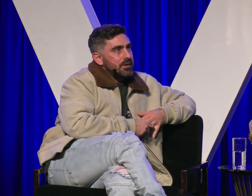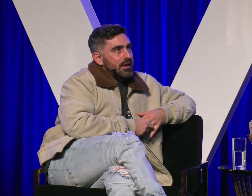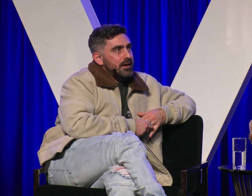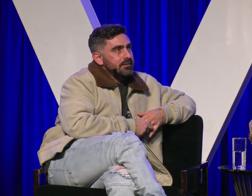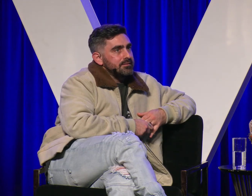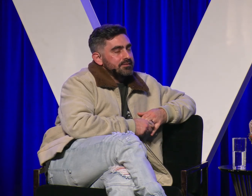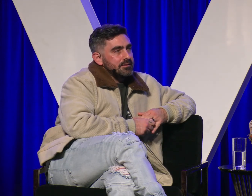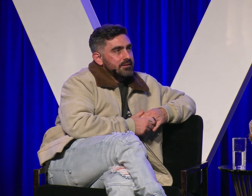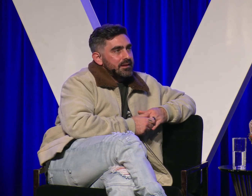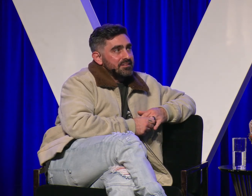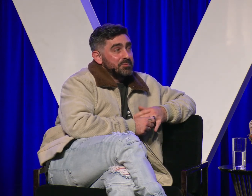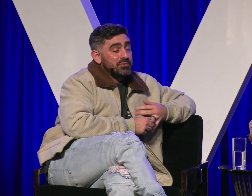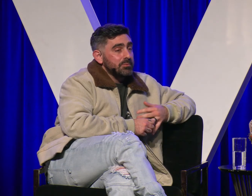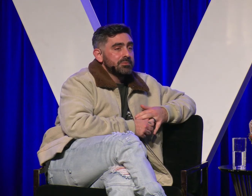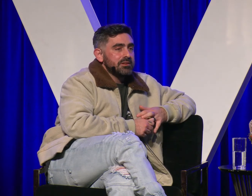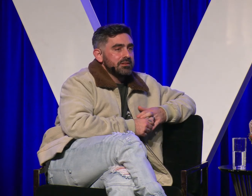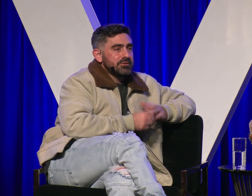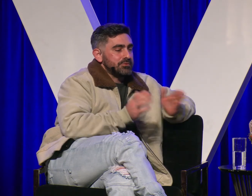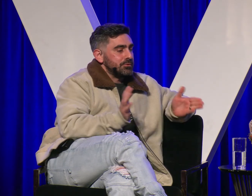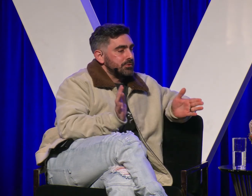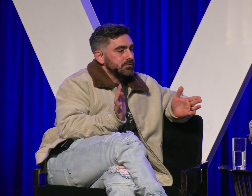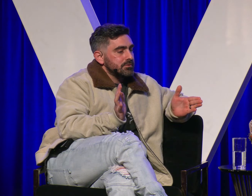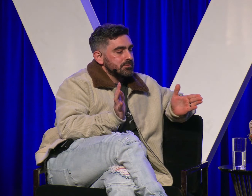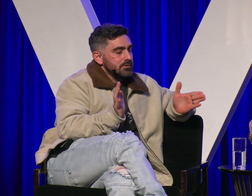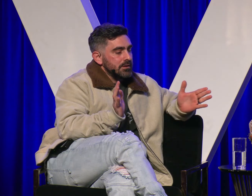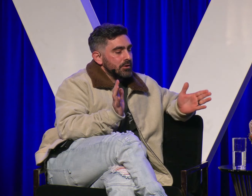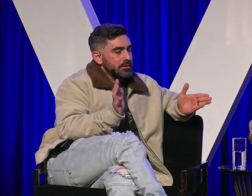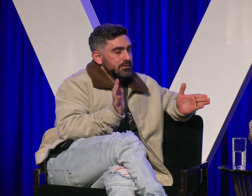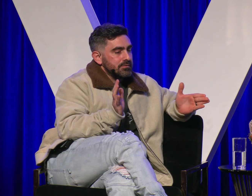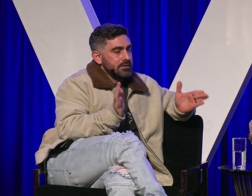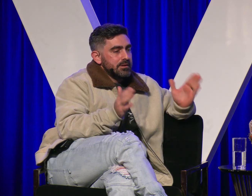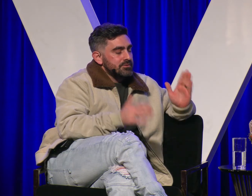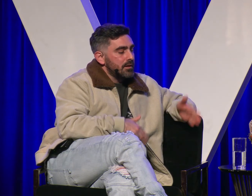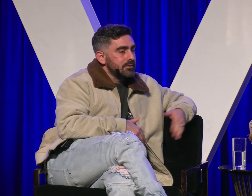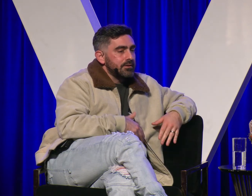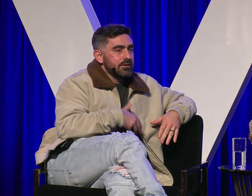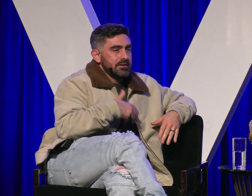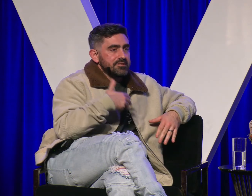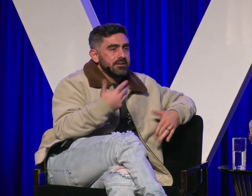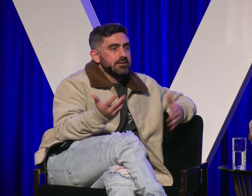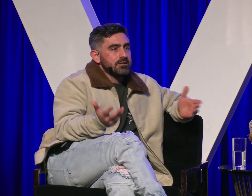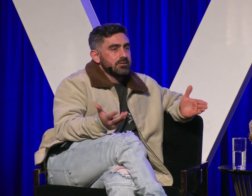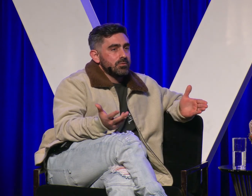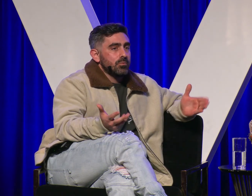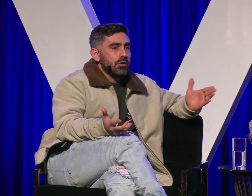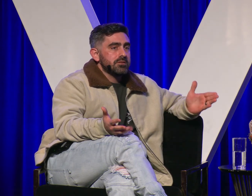And it's probably through a lot of trial and error and seeing what